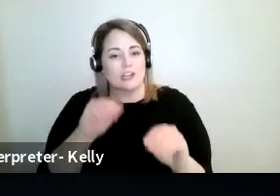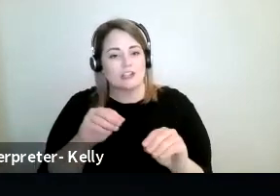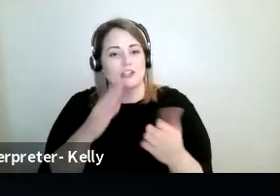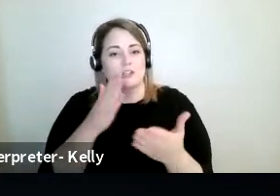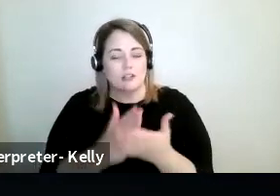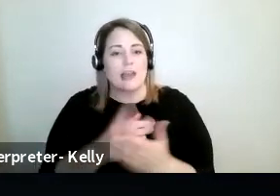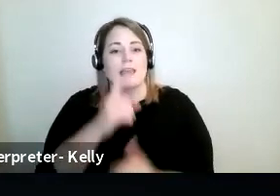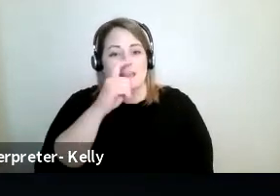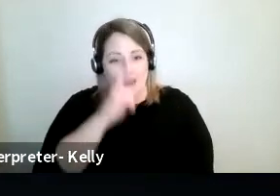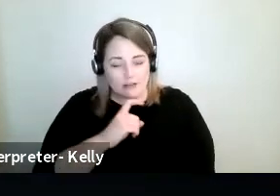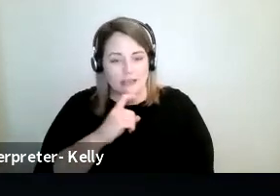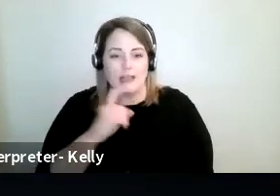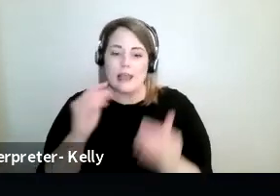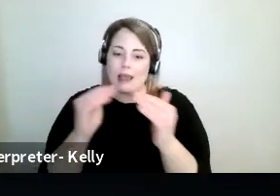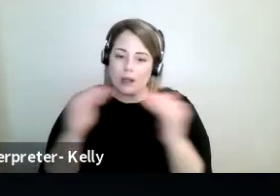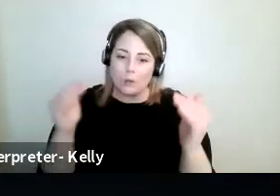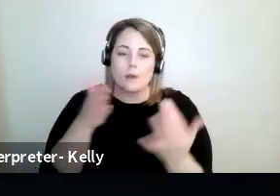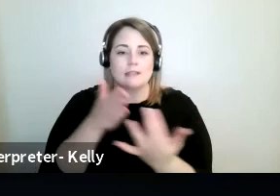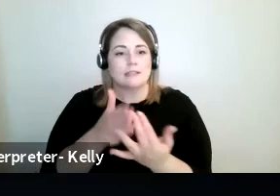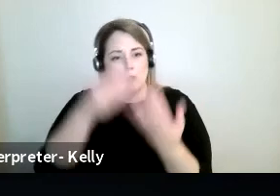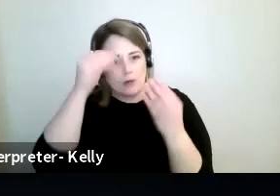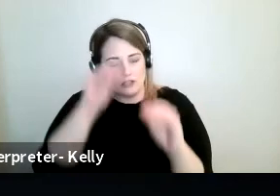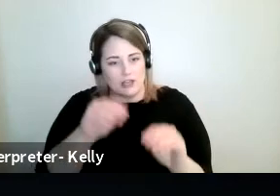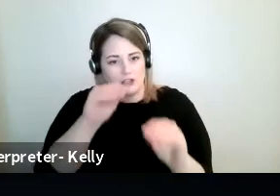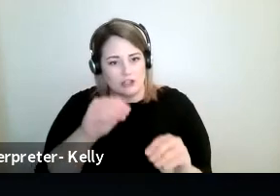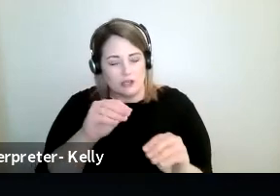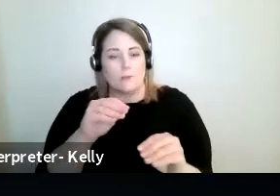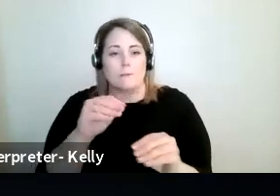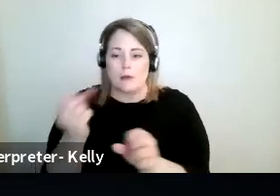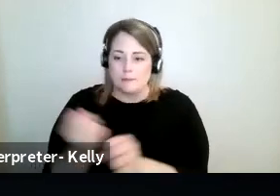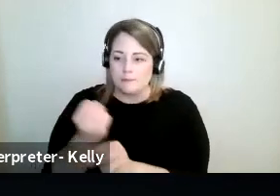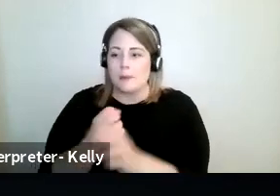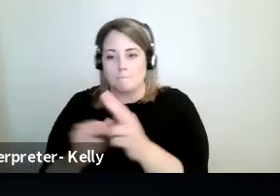education by building inclusive learning environments that provide the needed